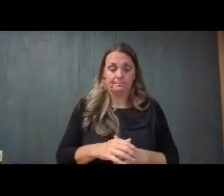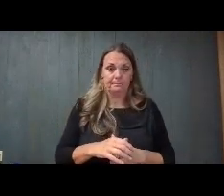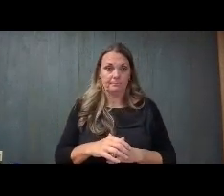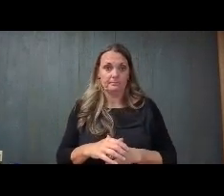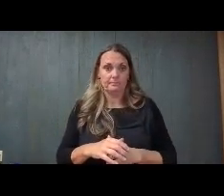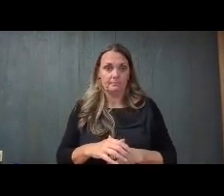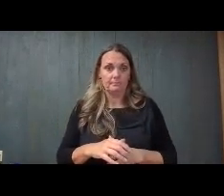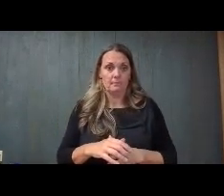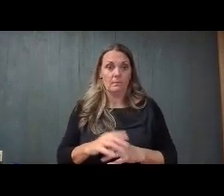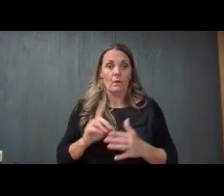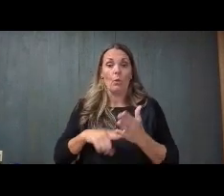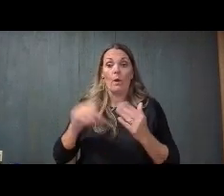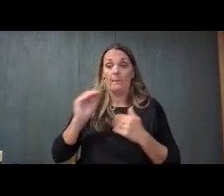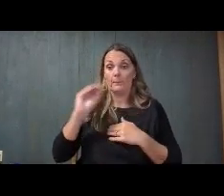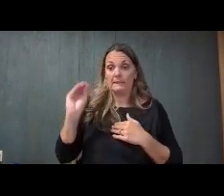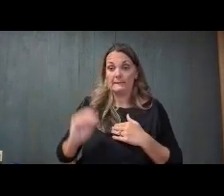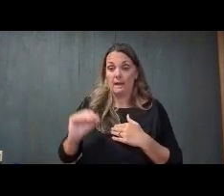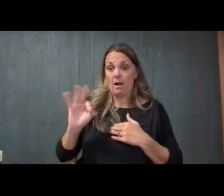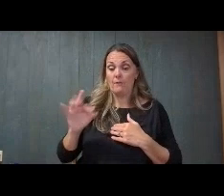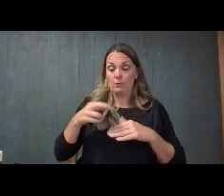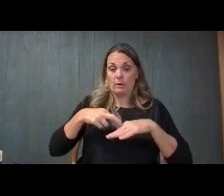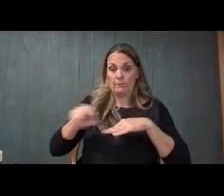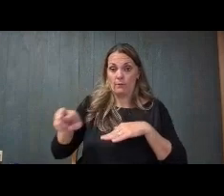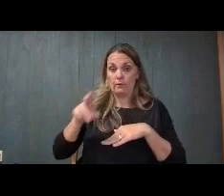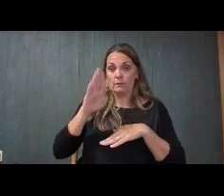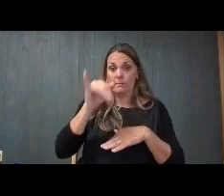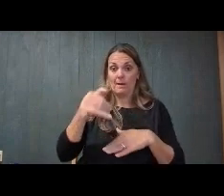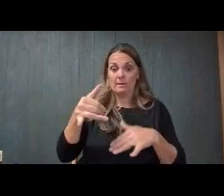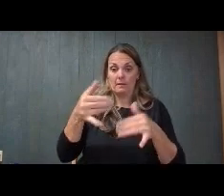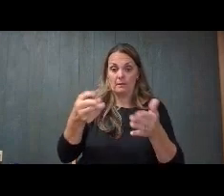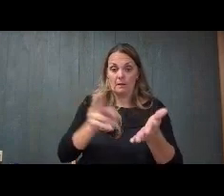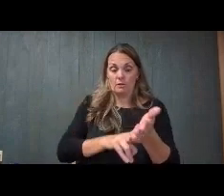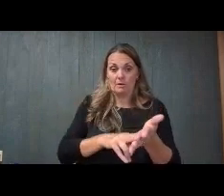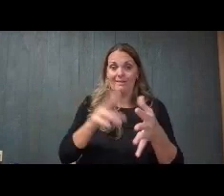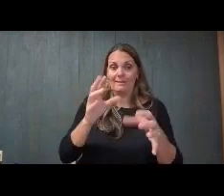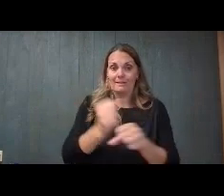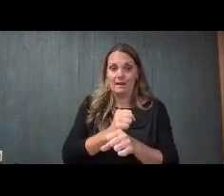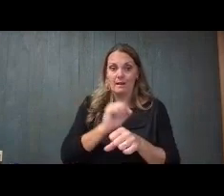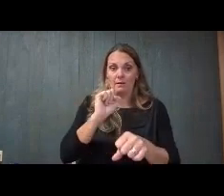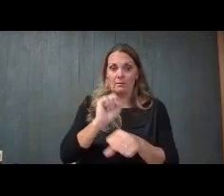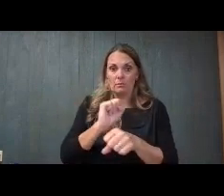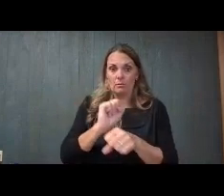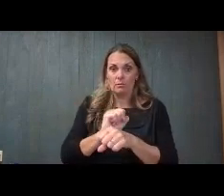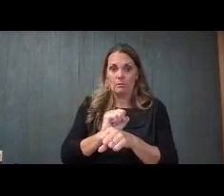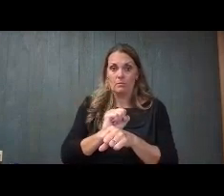What percent of the referrals received by the contractor achieved employment service milestone three